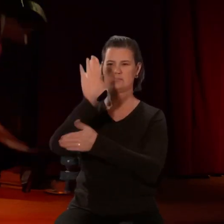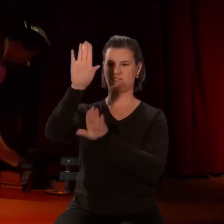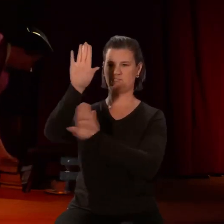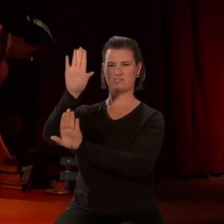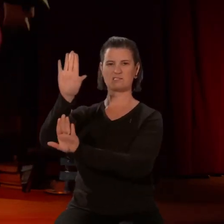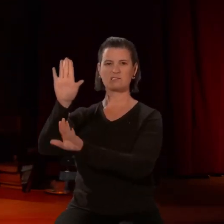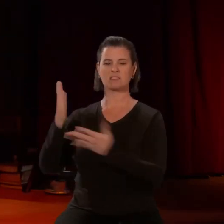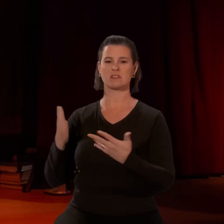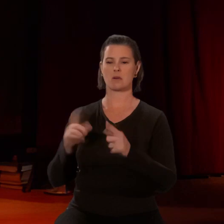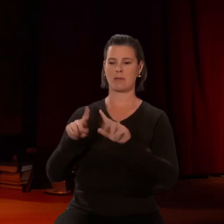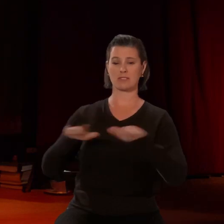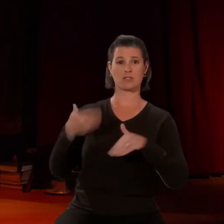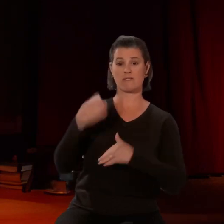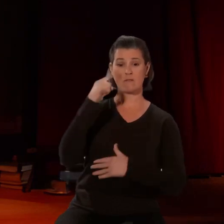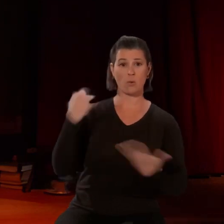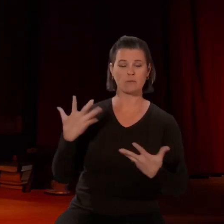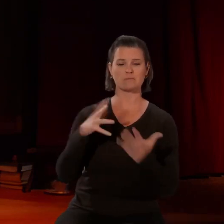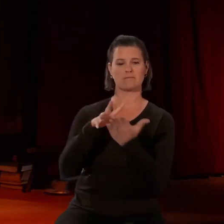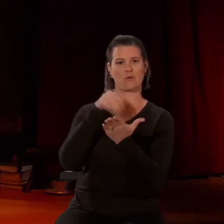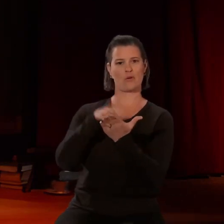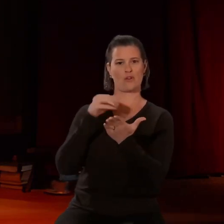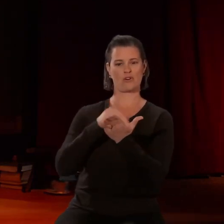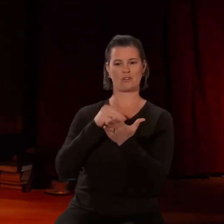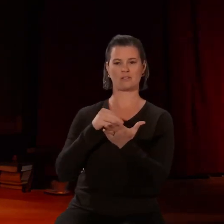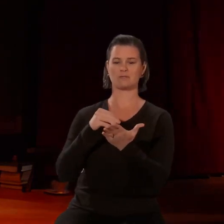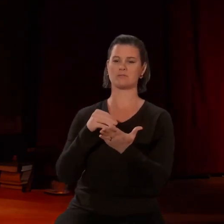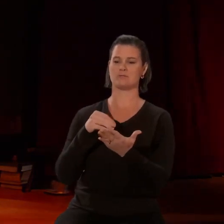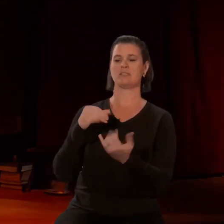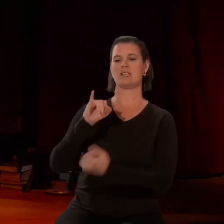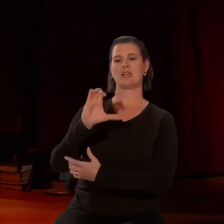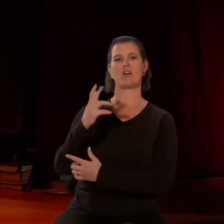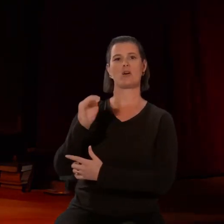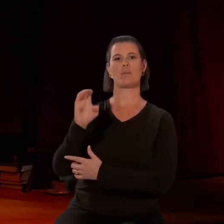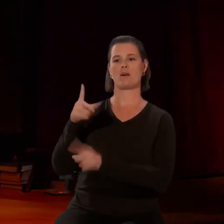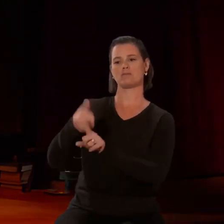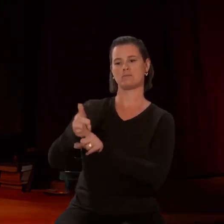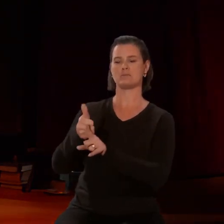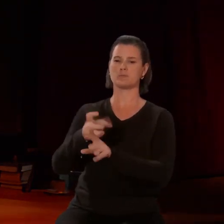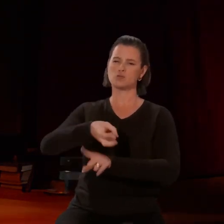But the children were there to learn, and Ichabod was a stern teacher. It wasn't that he was cruel or anything like that,